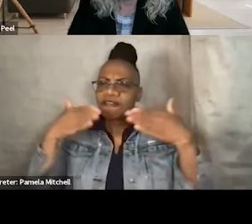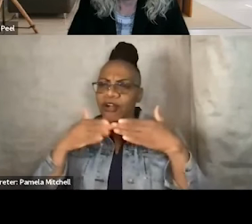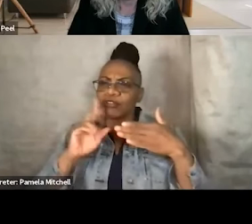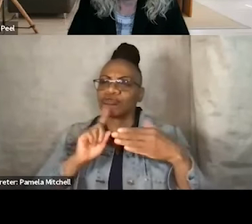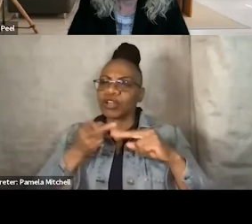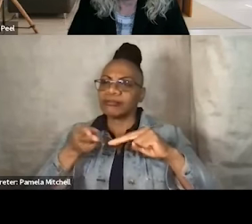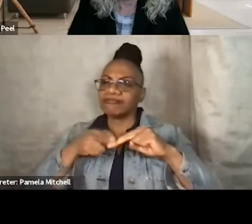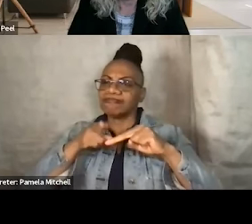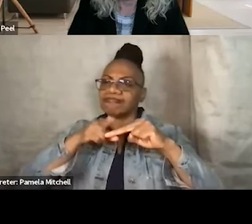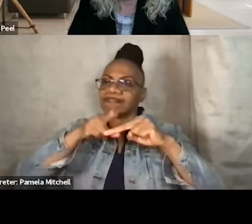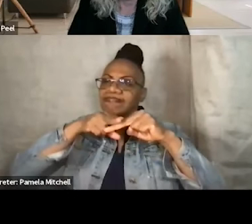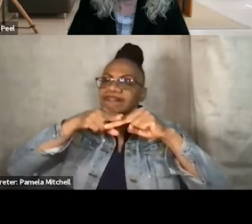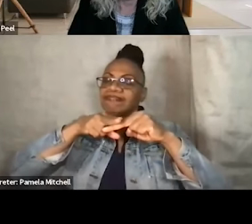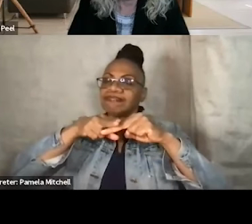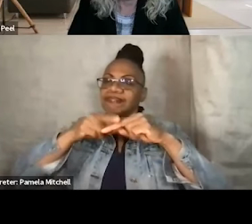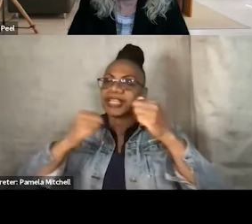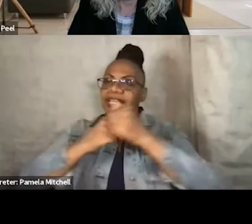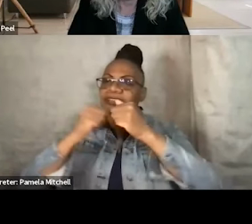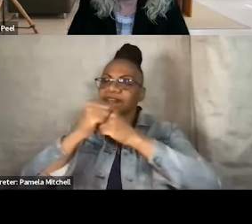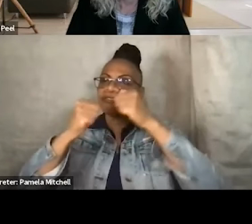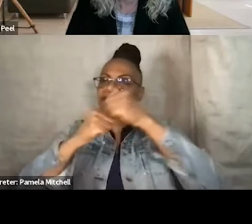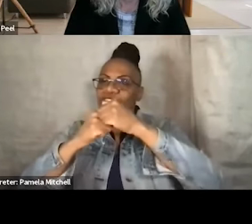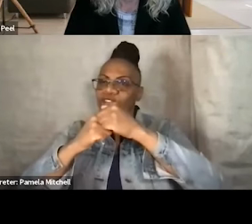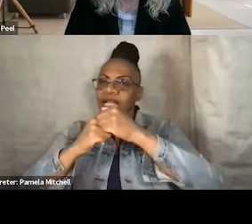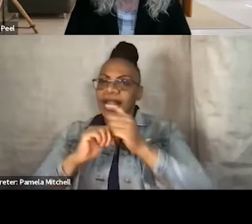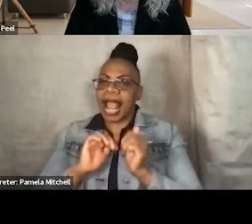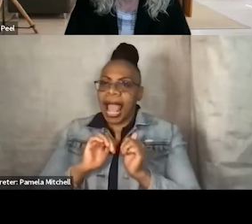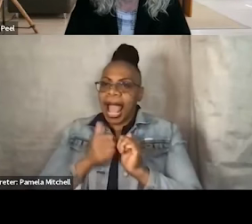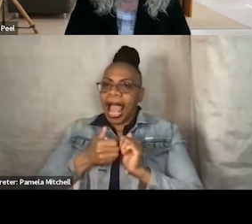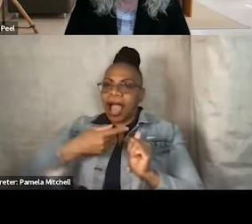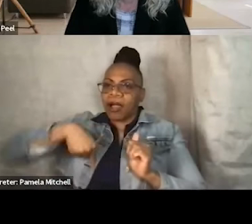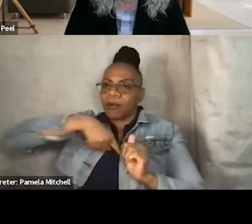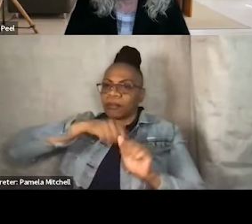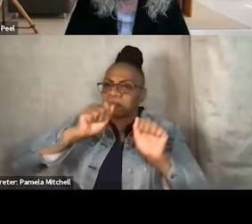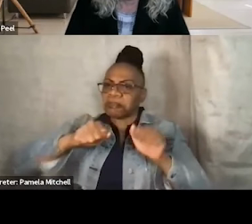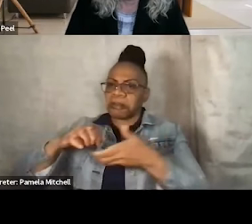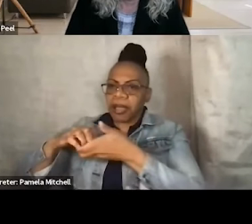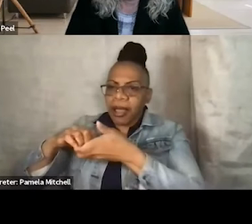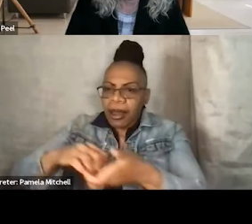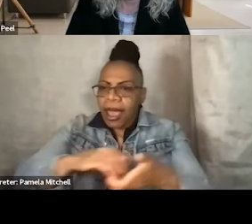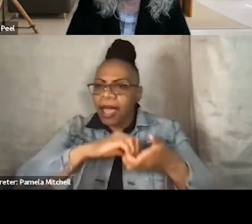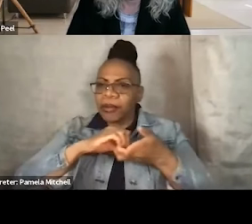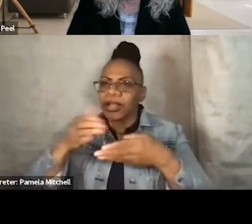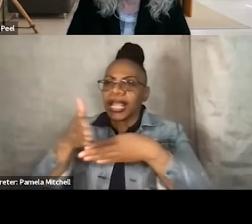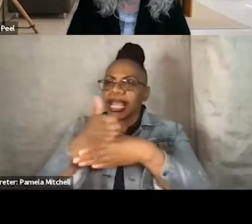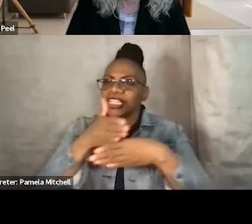and really building just how we can collaborate and share services across agencies.